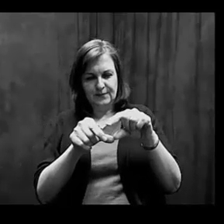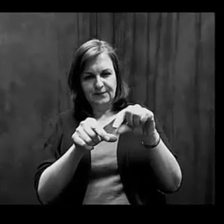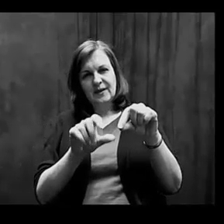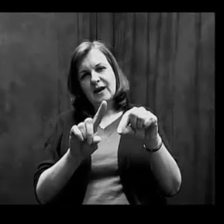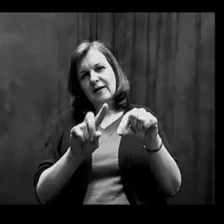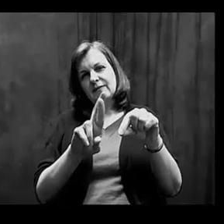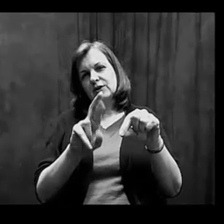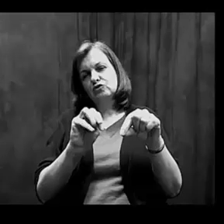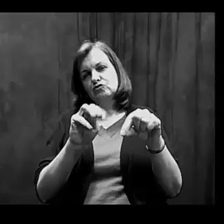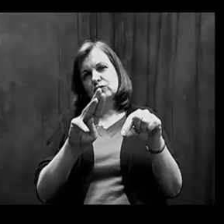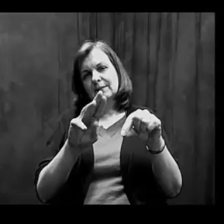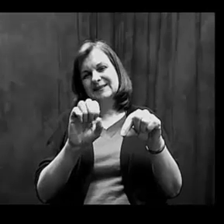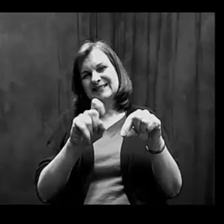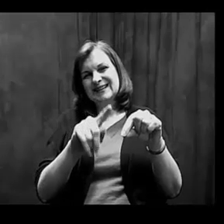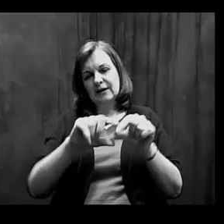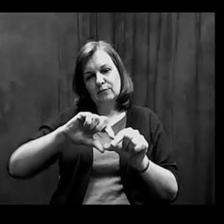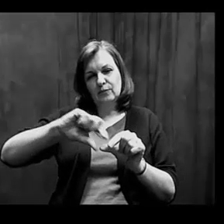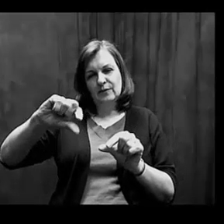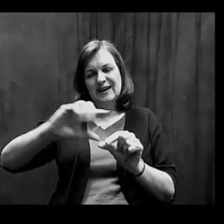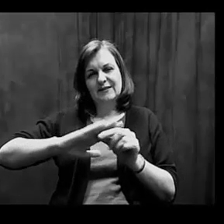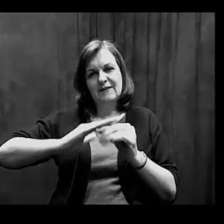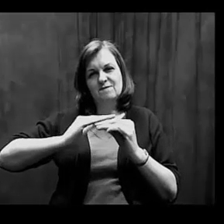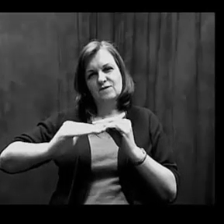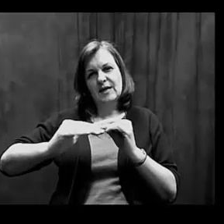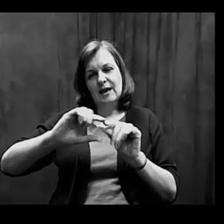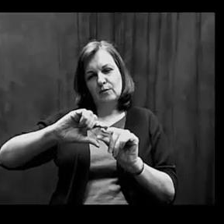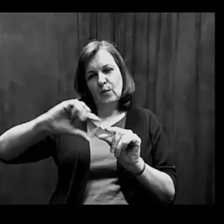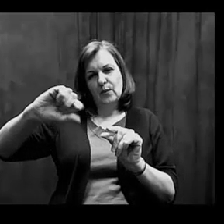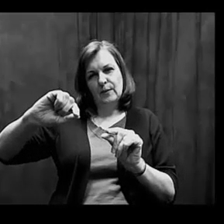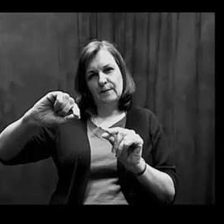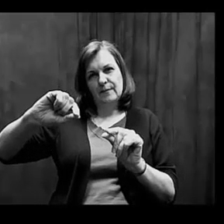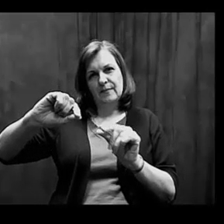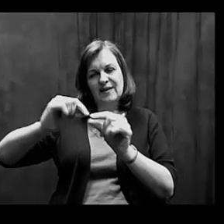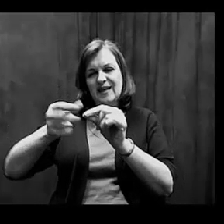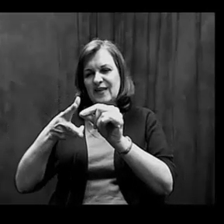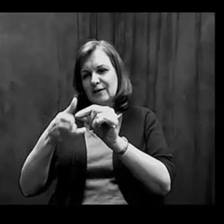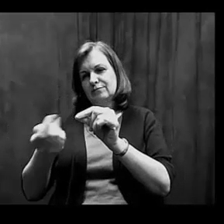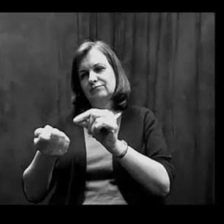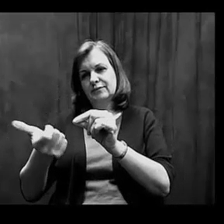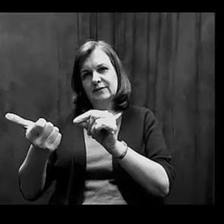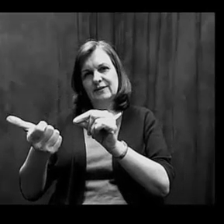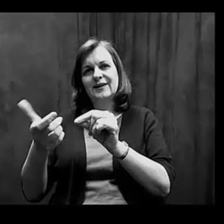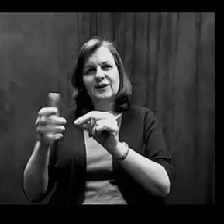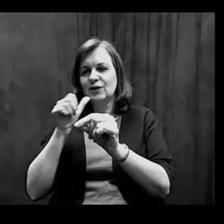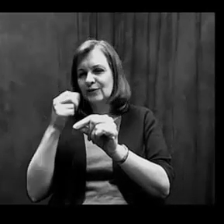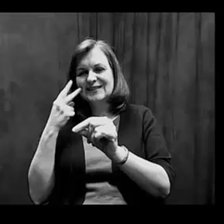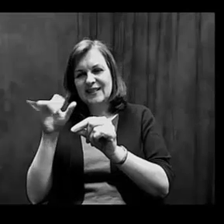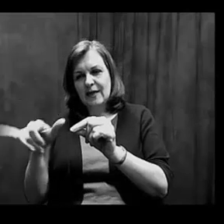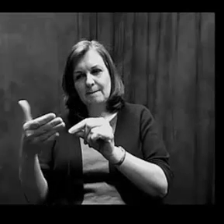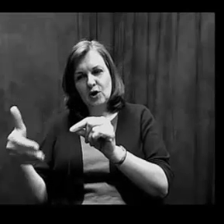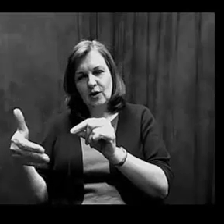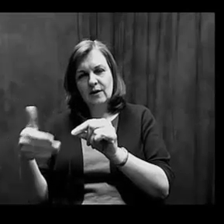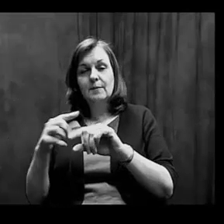this is the drumstick part of the wing and this is the flat part of the wing in culinary terms